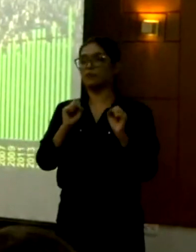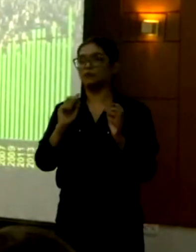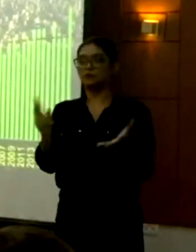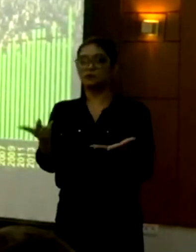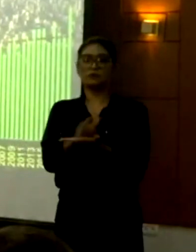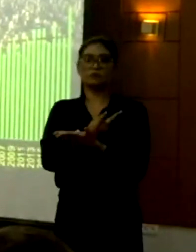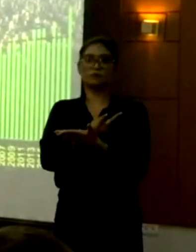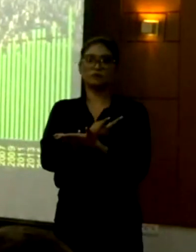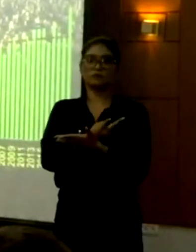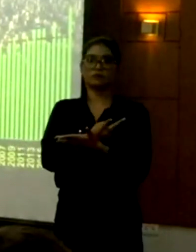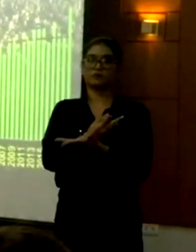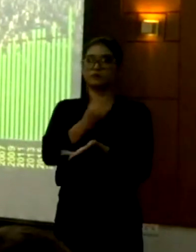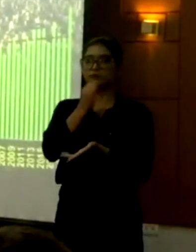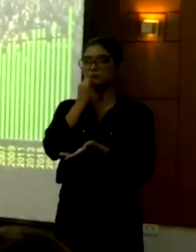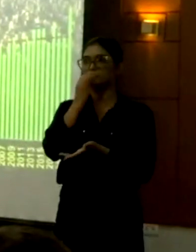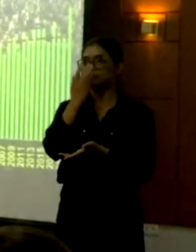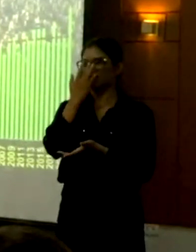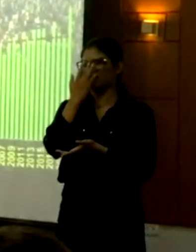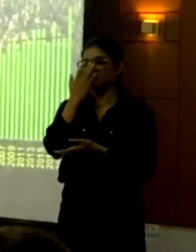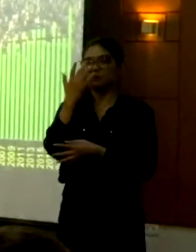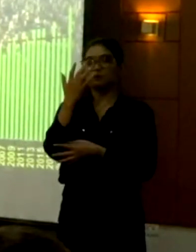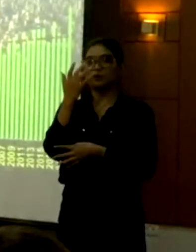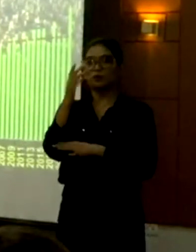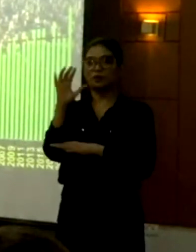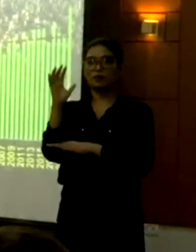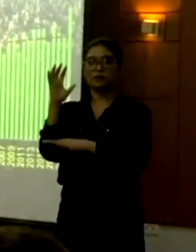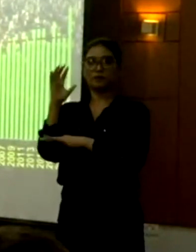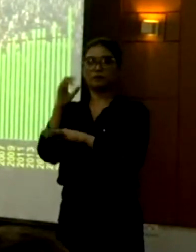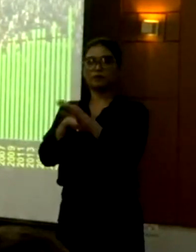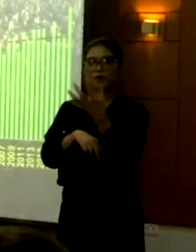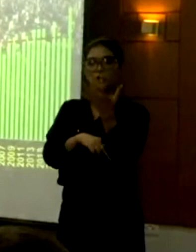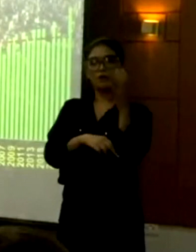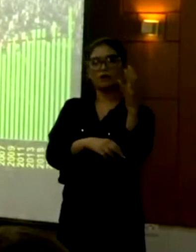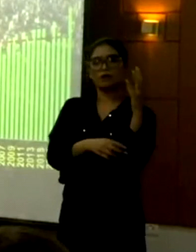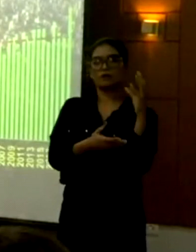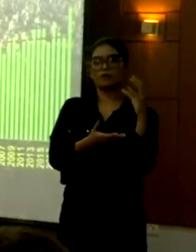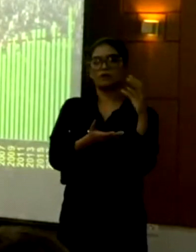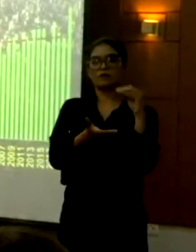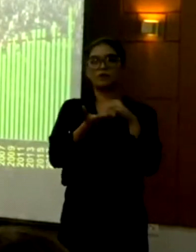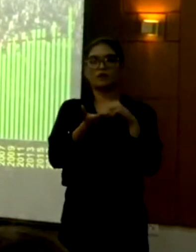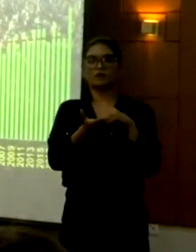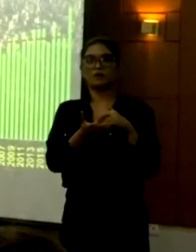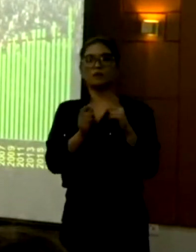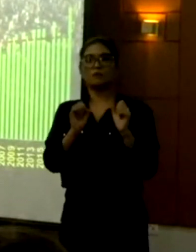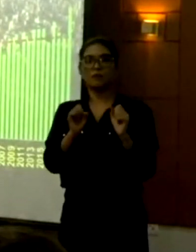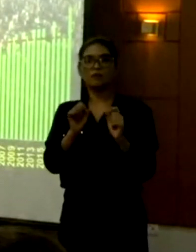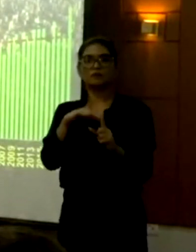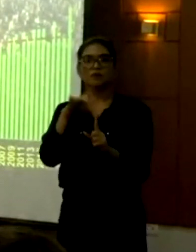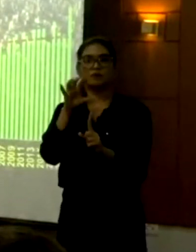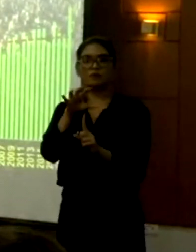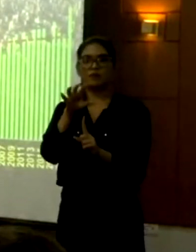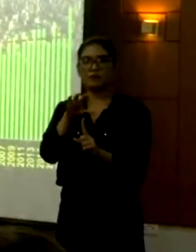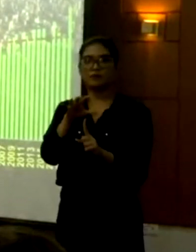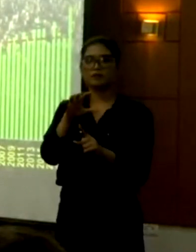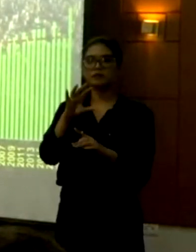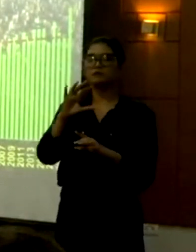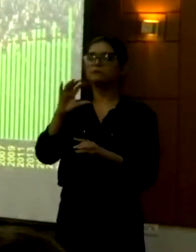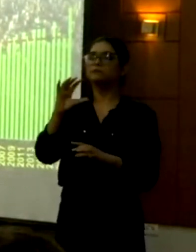harmonization can have an effect, yes it is on the climate so look tense this here is precipitation in the rainy season January to May